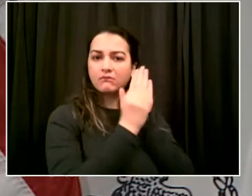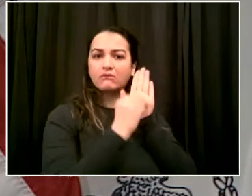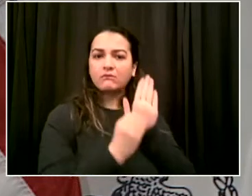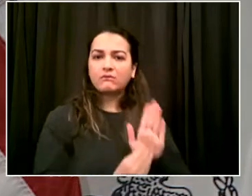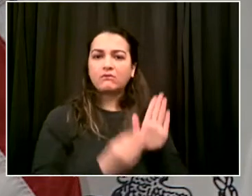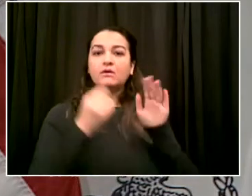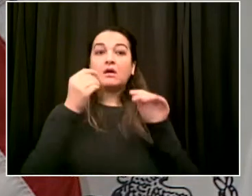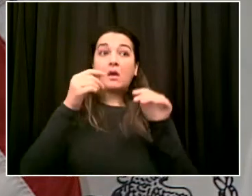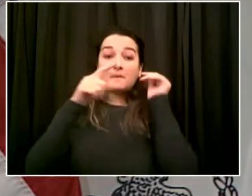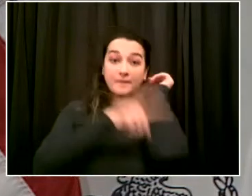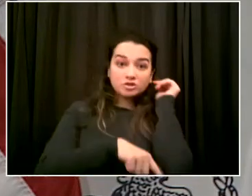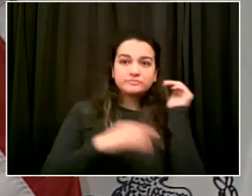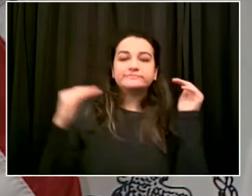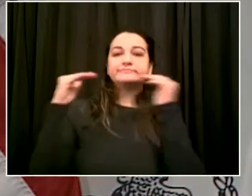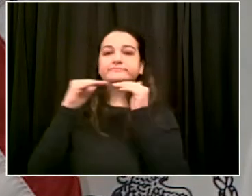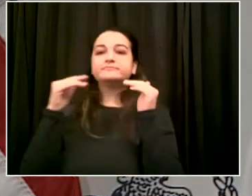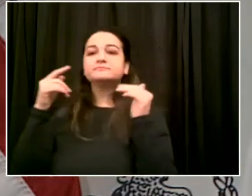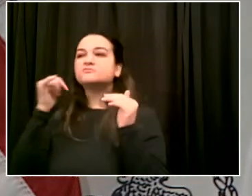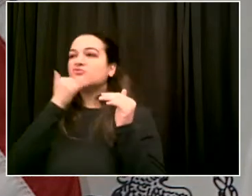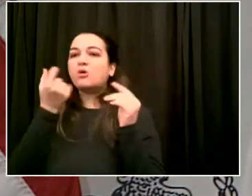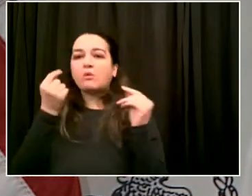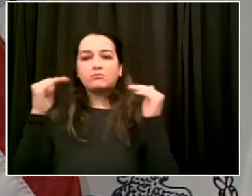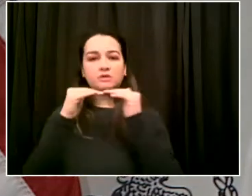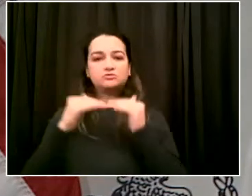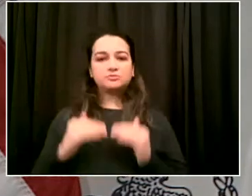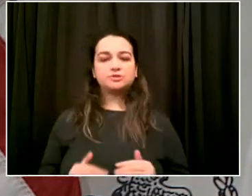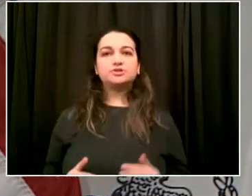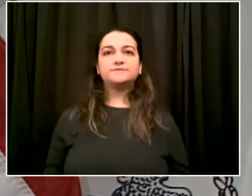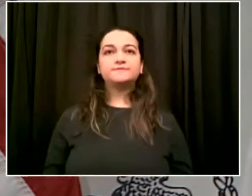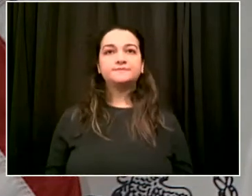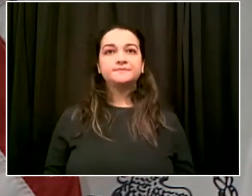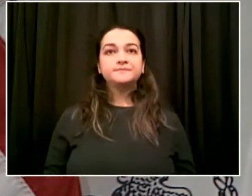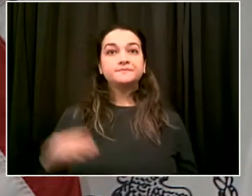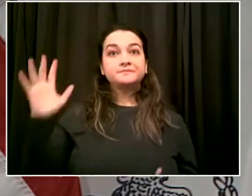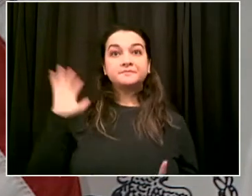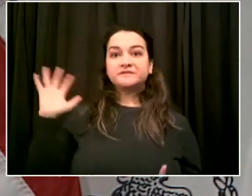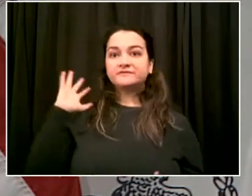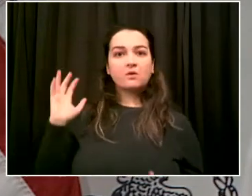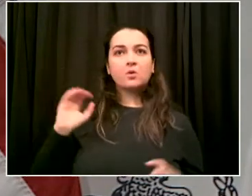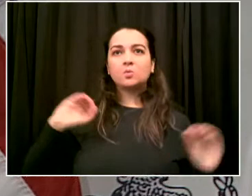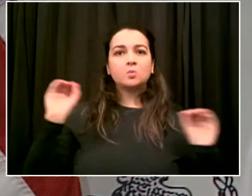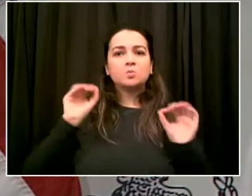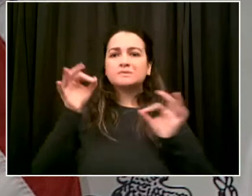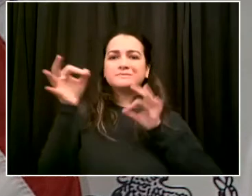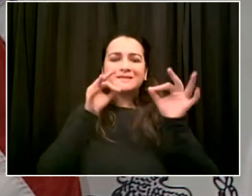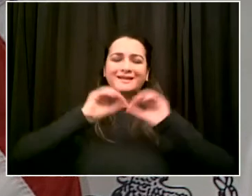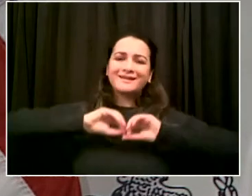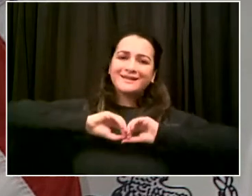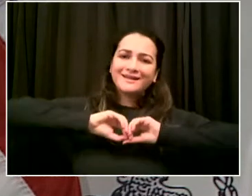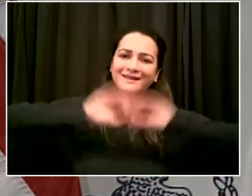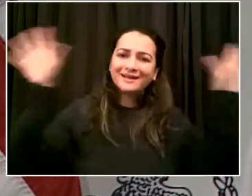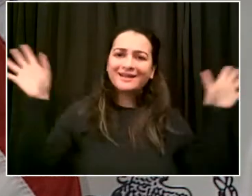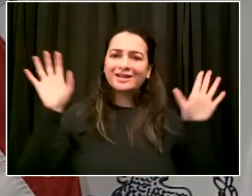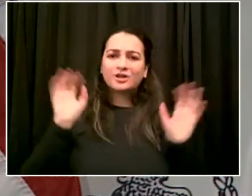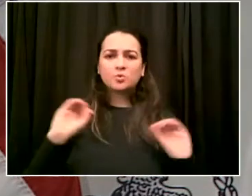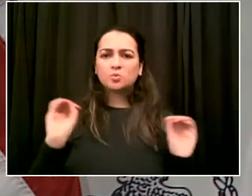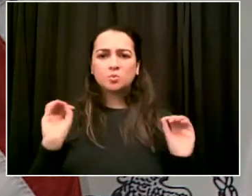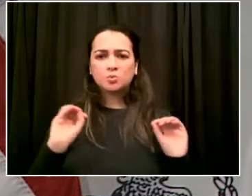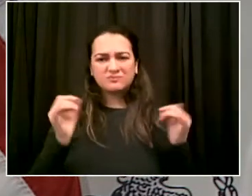IF IT SAYS GUILTY THAN THE SPECIFIC PENALTIES ARE OUTLIID NERIRIT GH HERE.